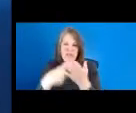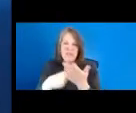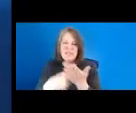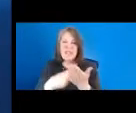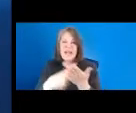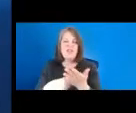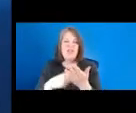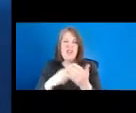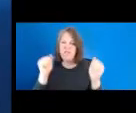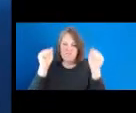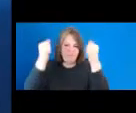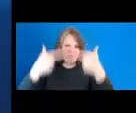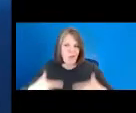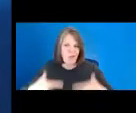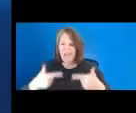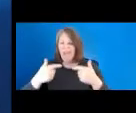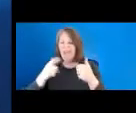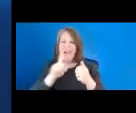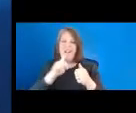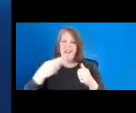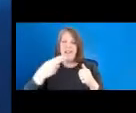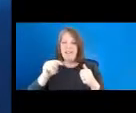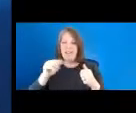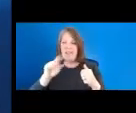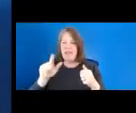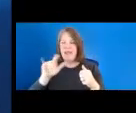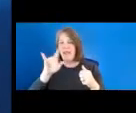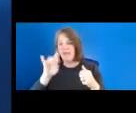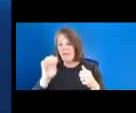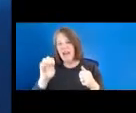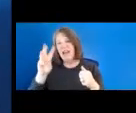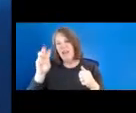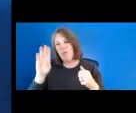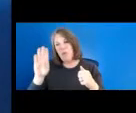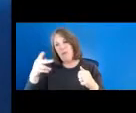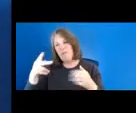those are HTML five webpages and they all have URLs.